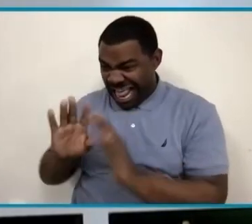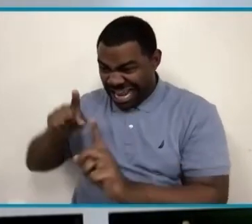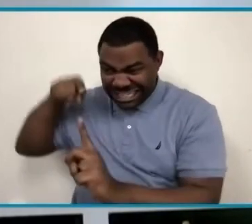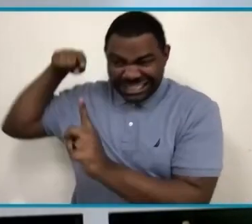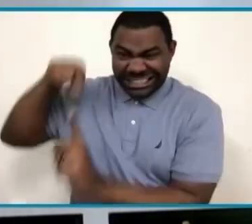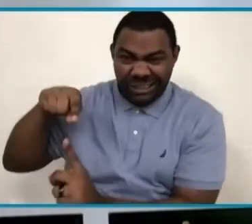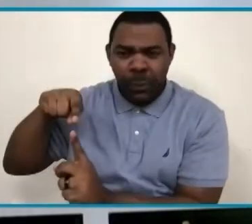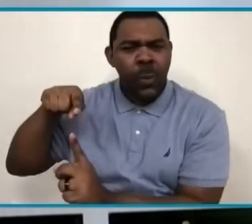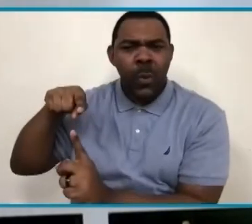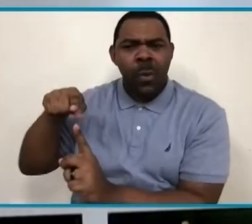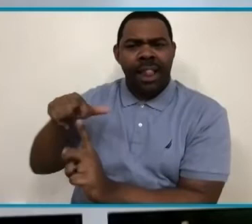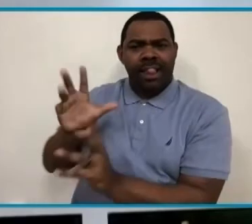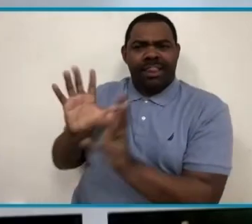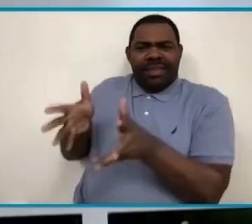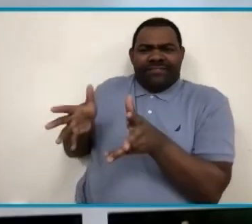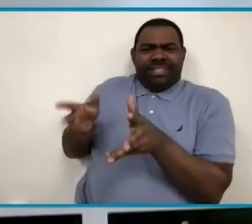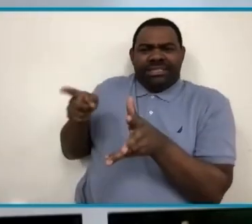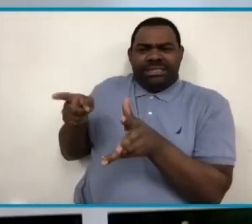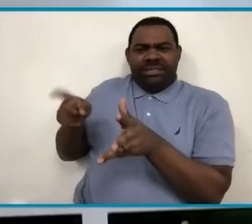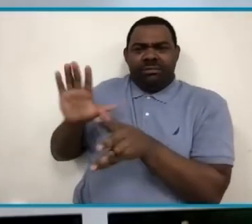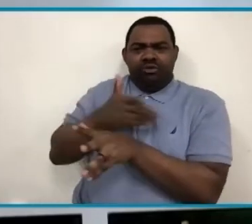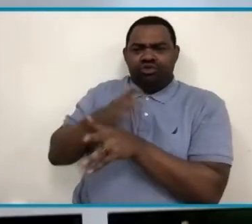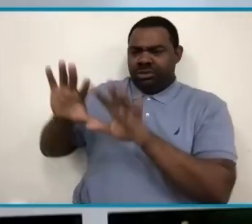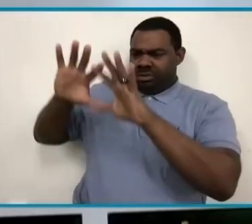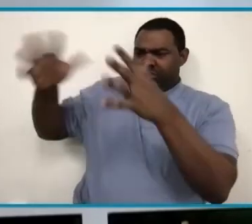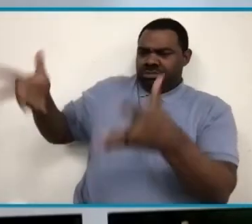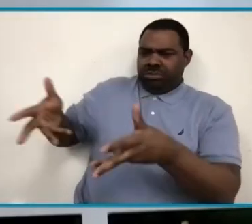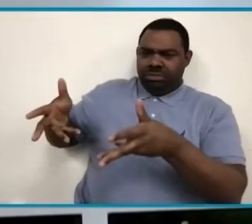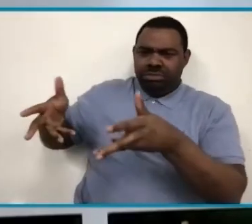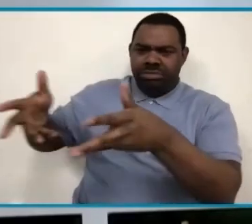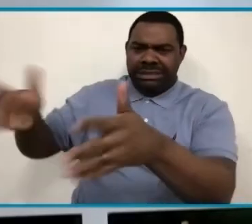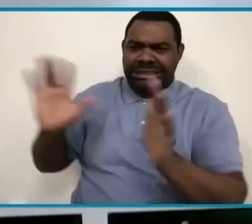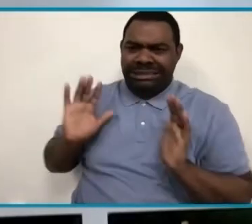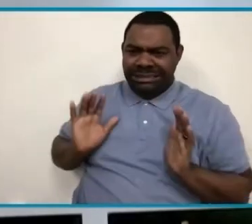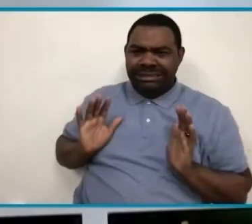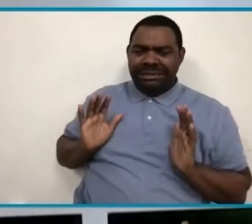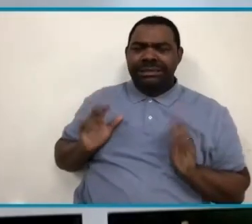elements of the music in that one-to-one fashion.